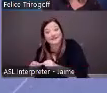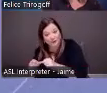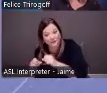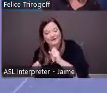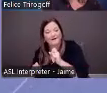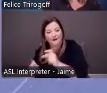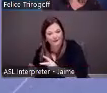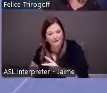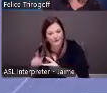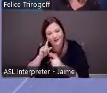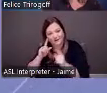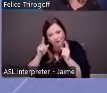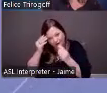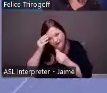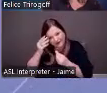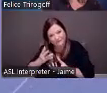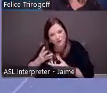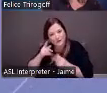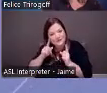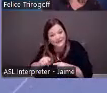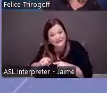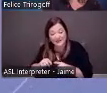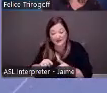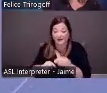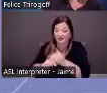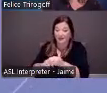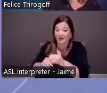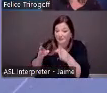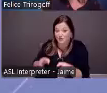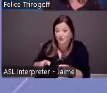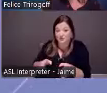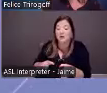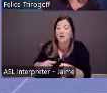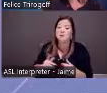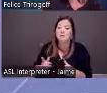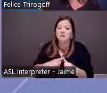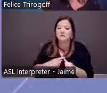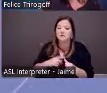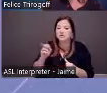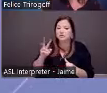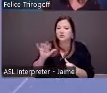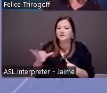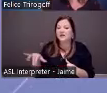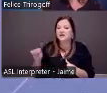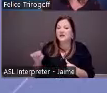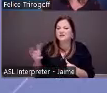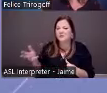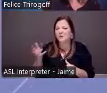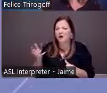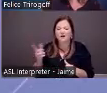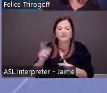consent. The person, the participant could choose to have taken the first survey but not take the second survey-- and that's OK, that's their choice--